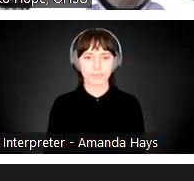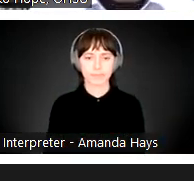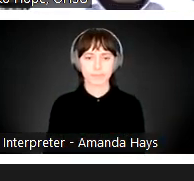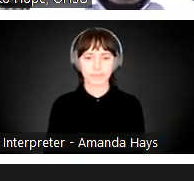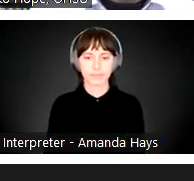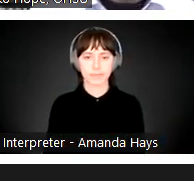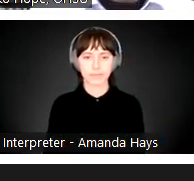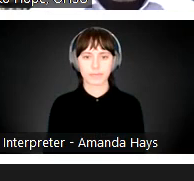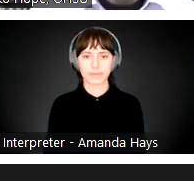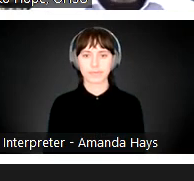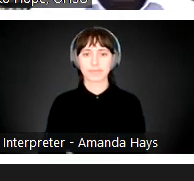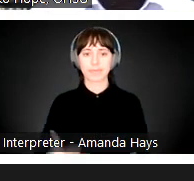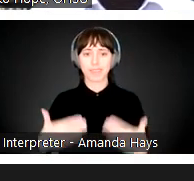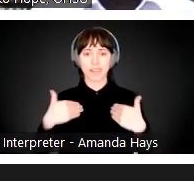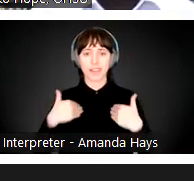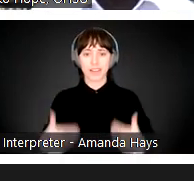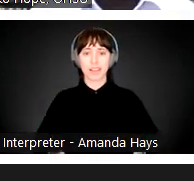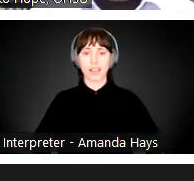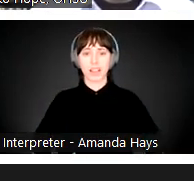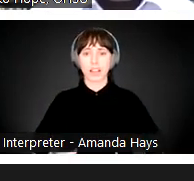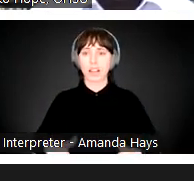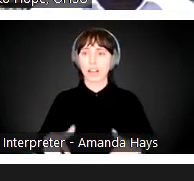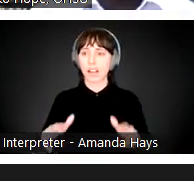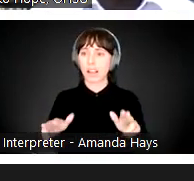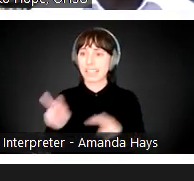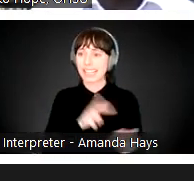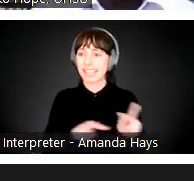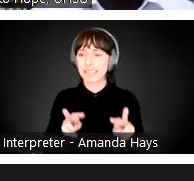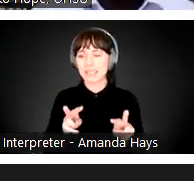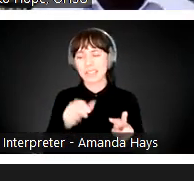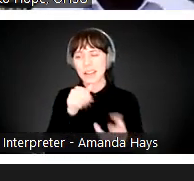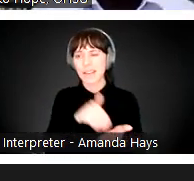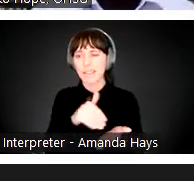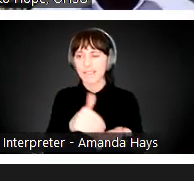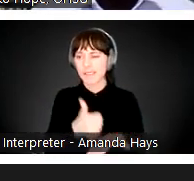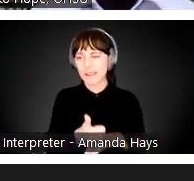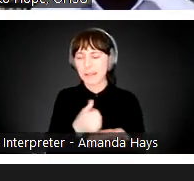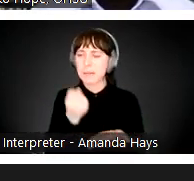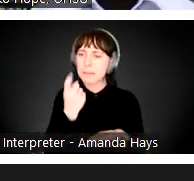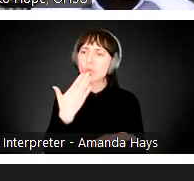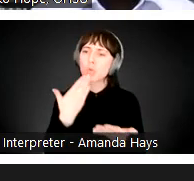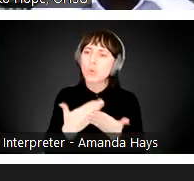And the physical exam is not often very helpful, and yet it's important to do